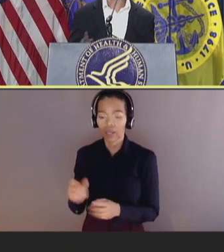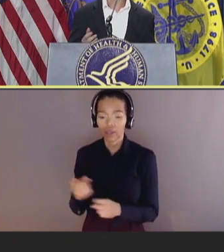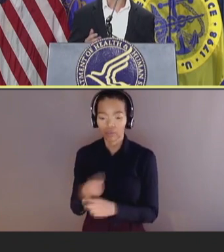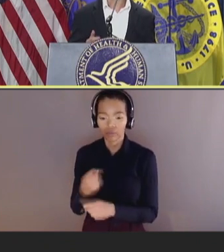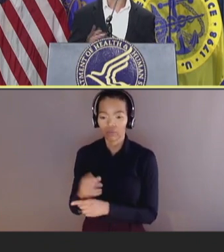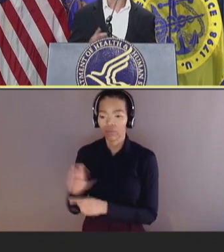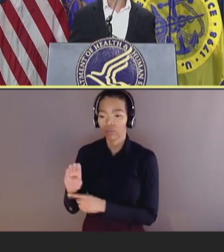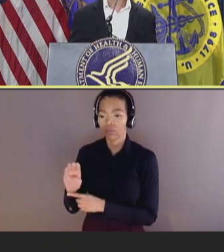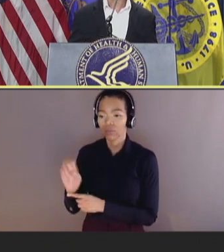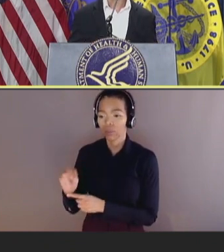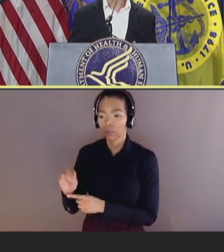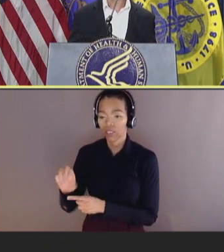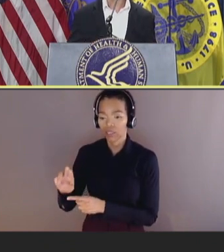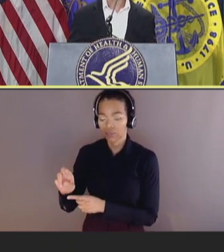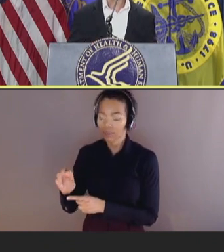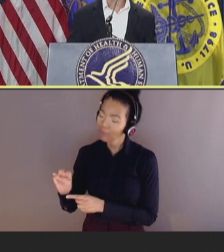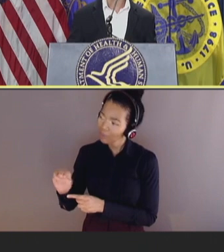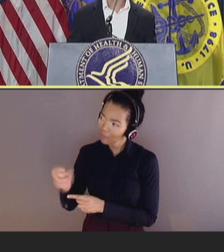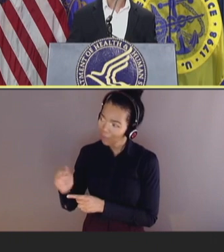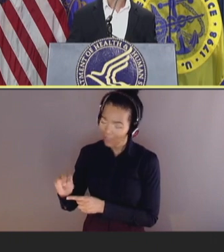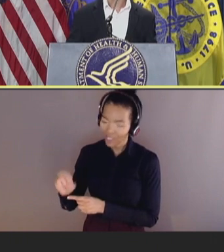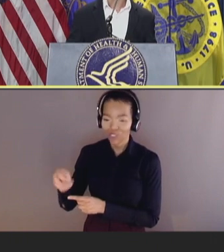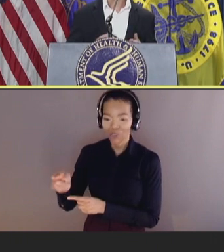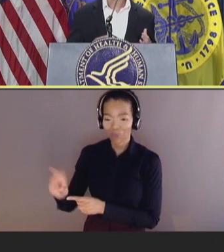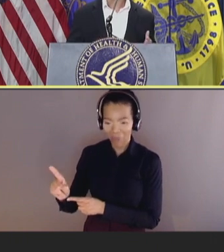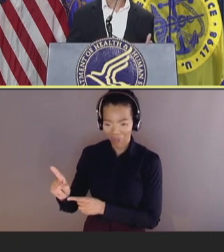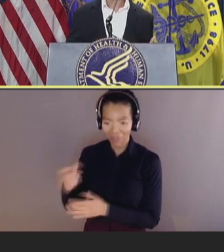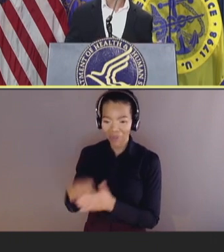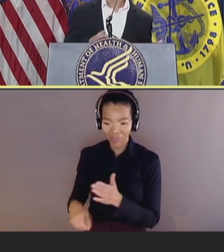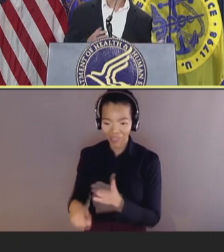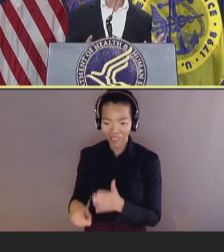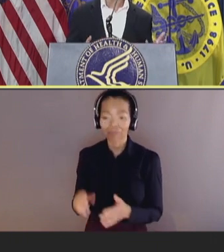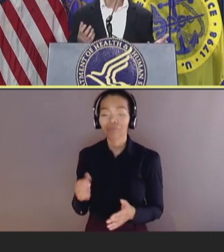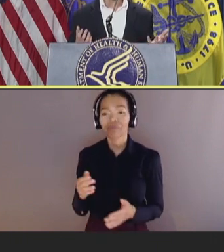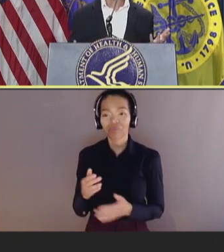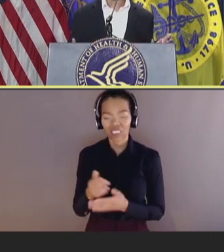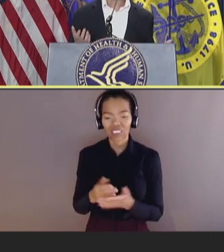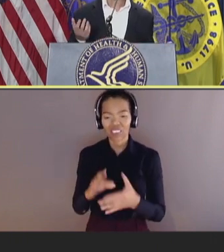being reimbursed below that benchmark rate. So, to give some context on what that benchmark rate